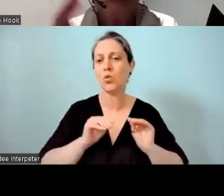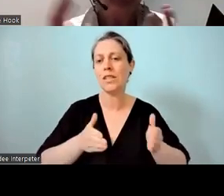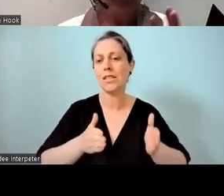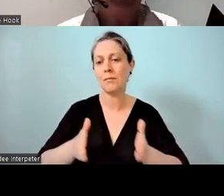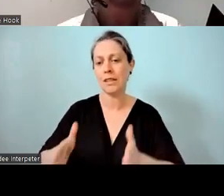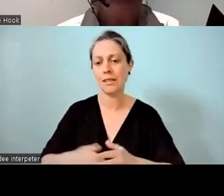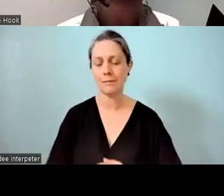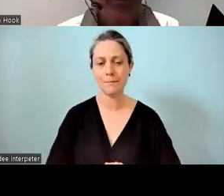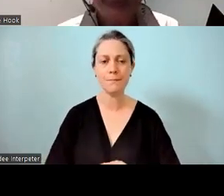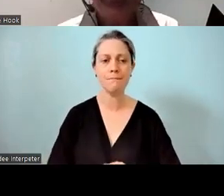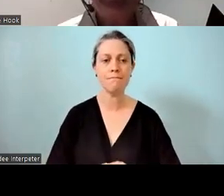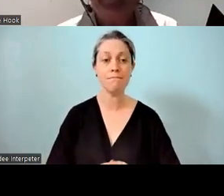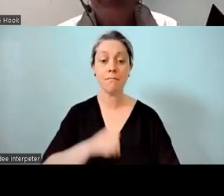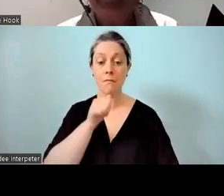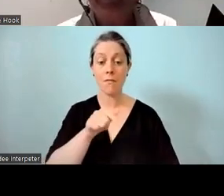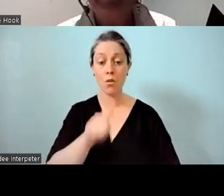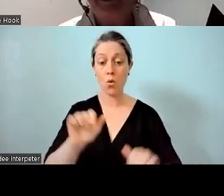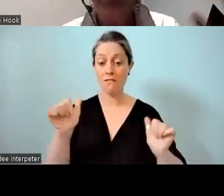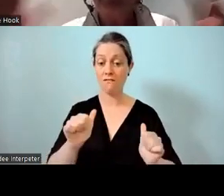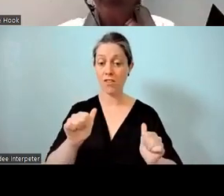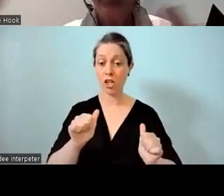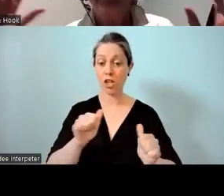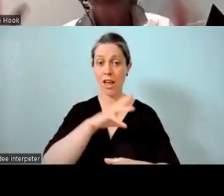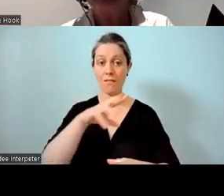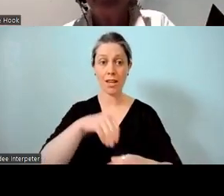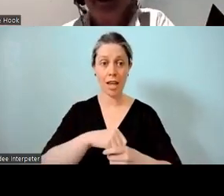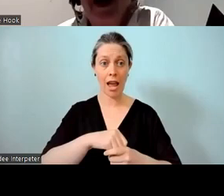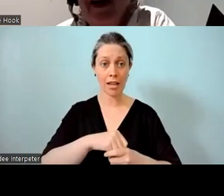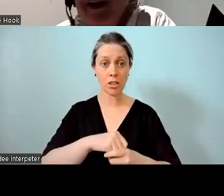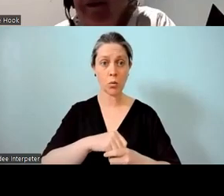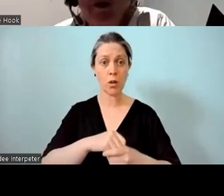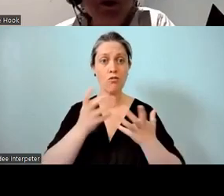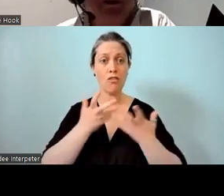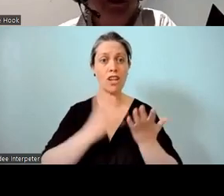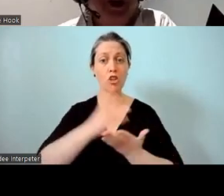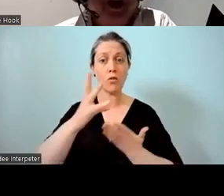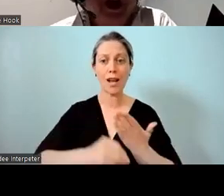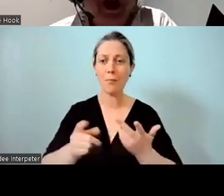and you probably have engaged with Te Mātaiaho through various other forums,